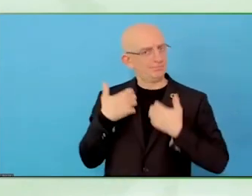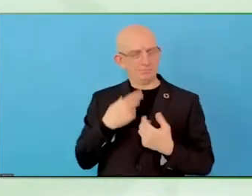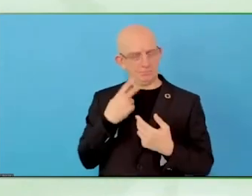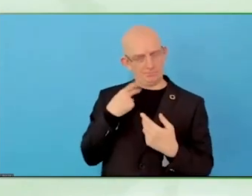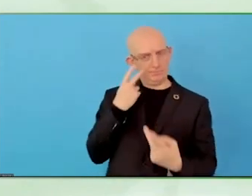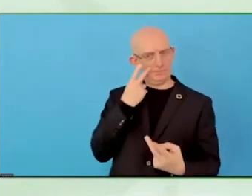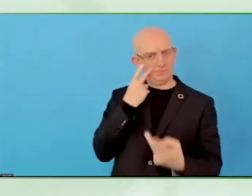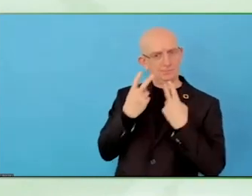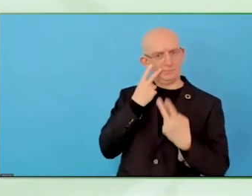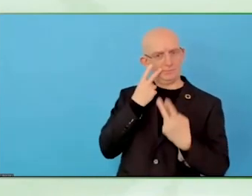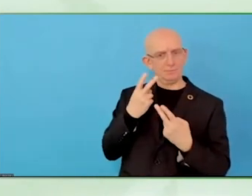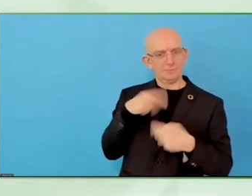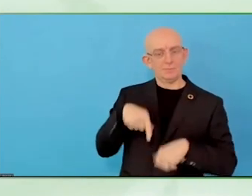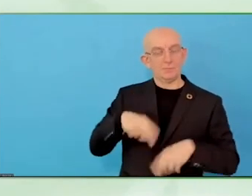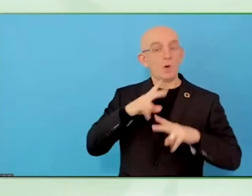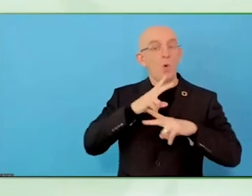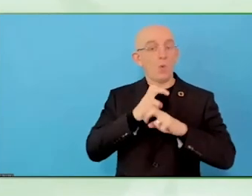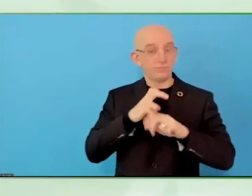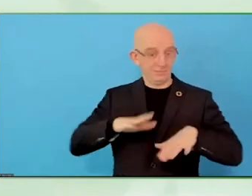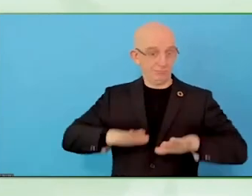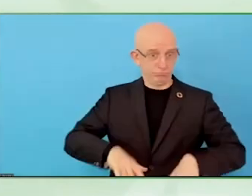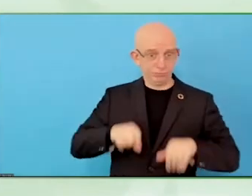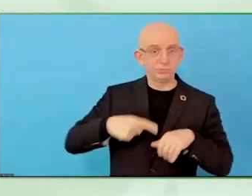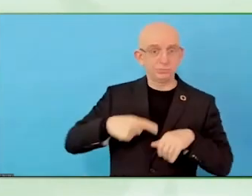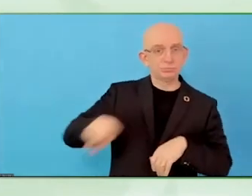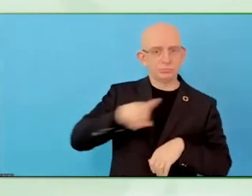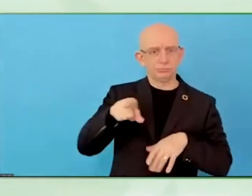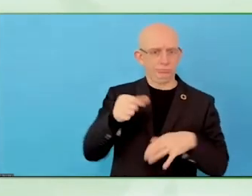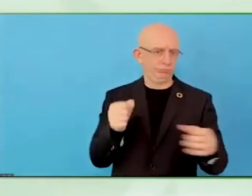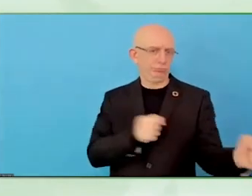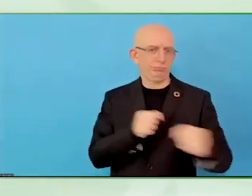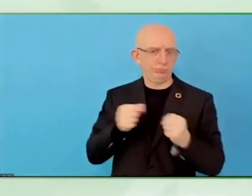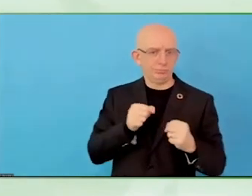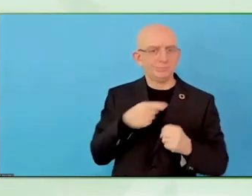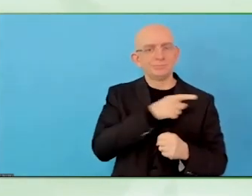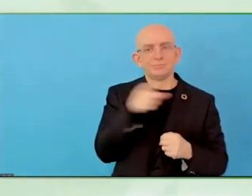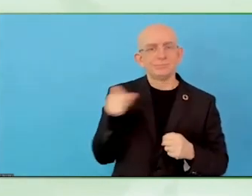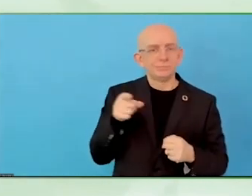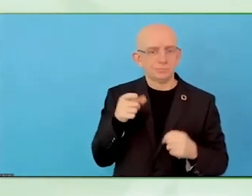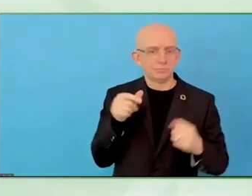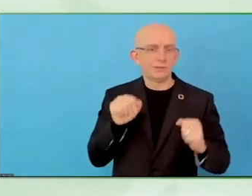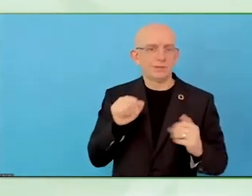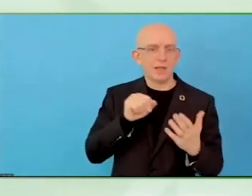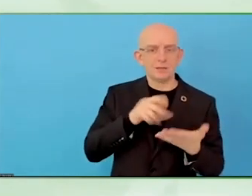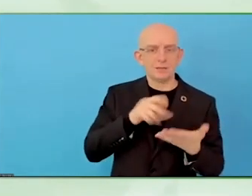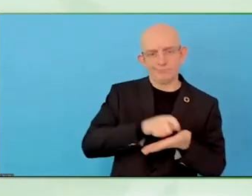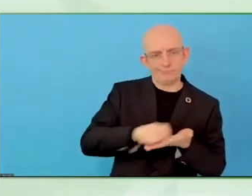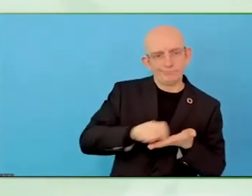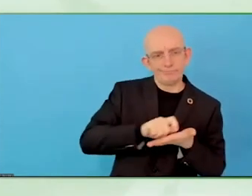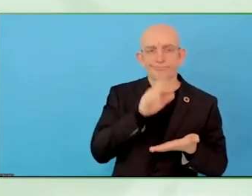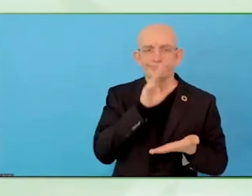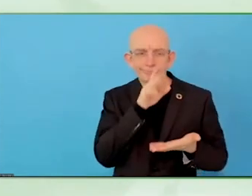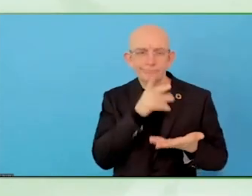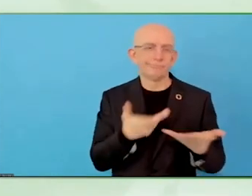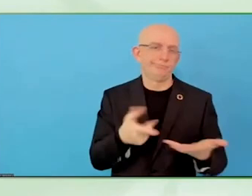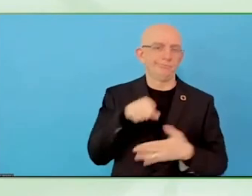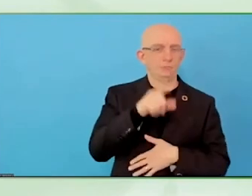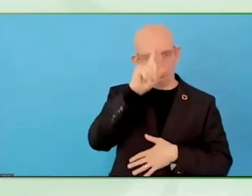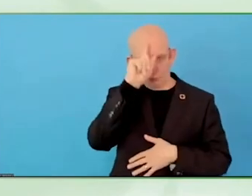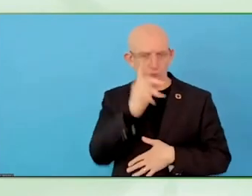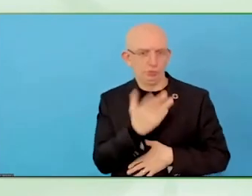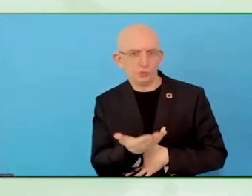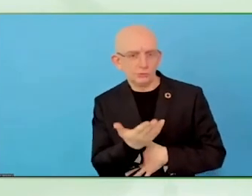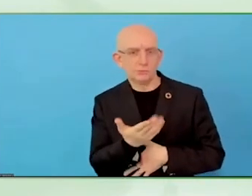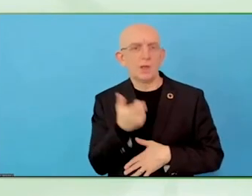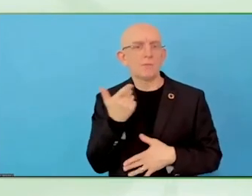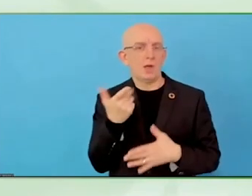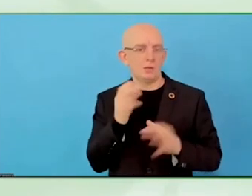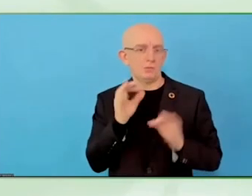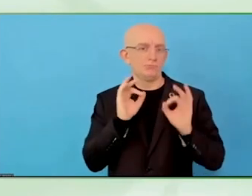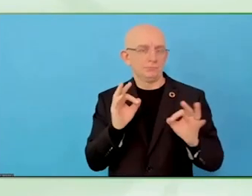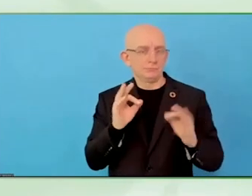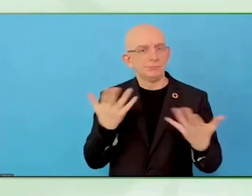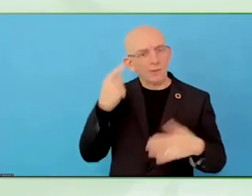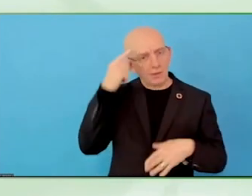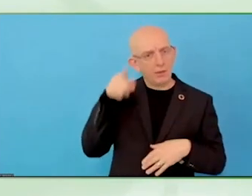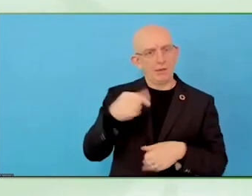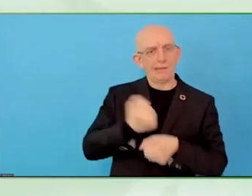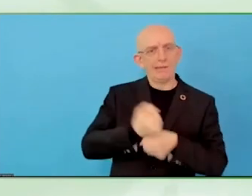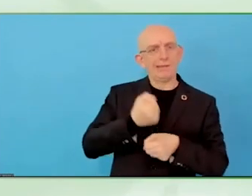For inclusion a person with disabilities.